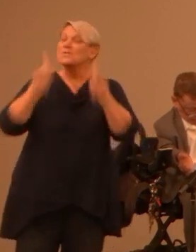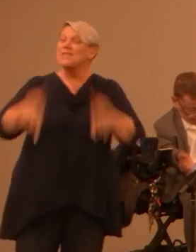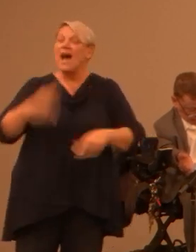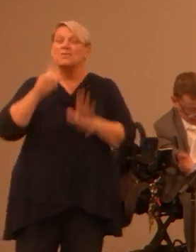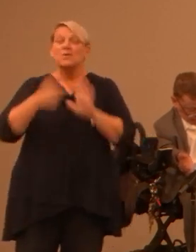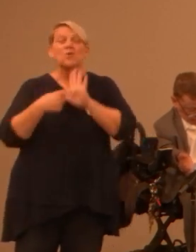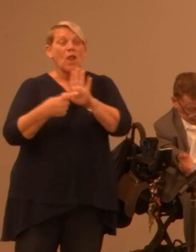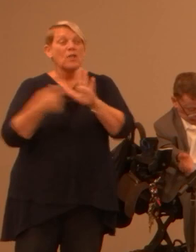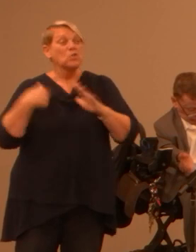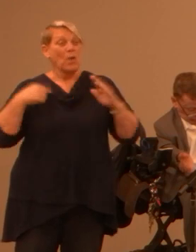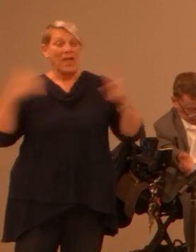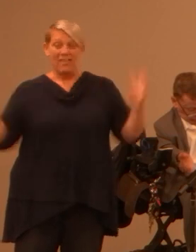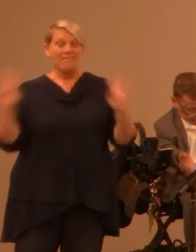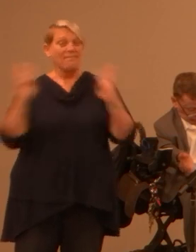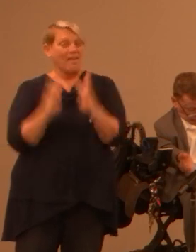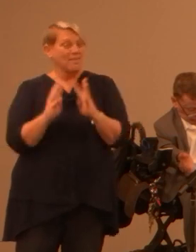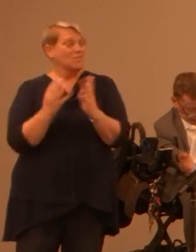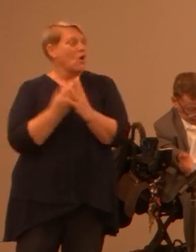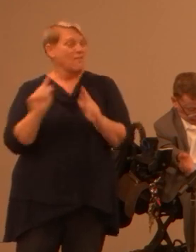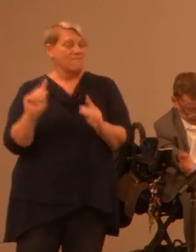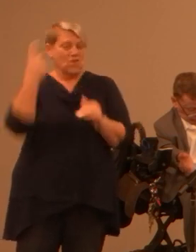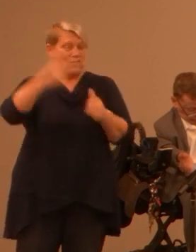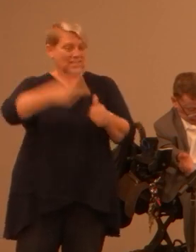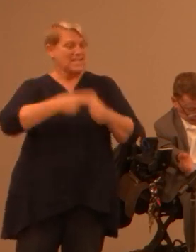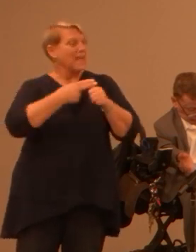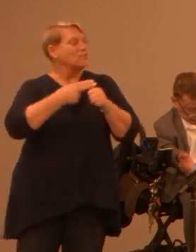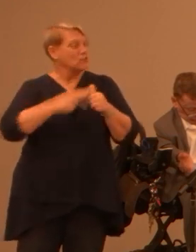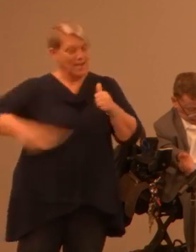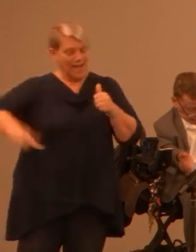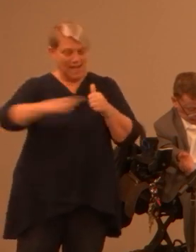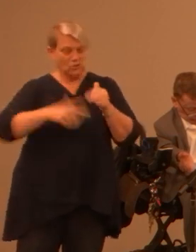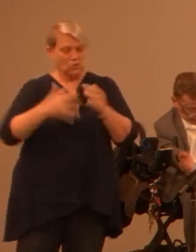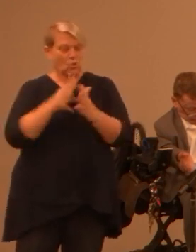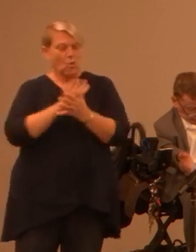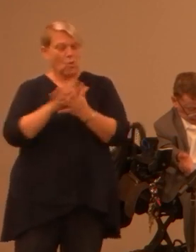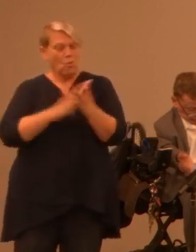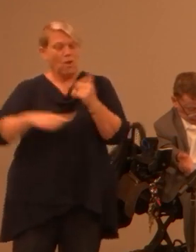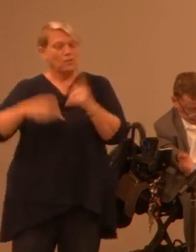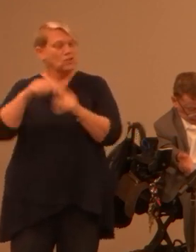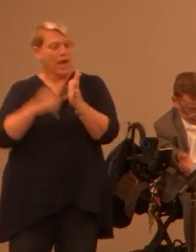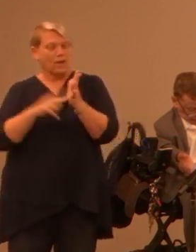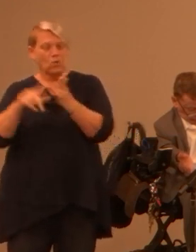gathered here on First Nations land, on Noongar Whadjuk Boodja on the shores of